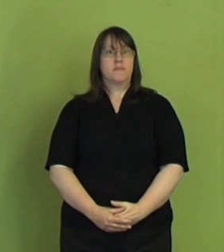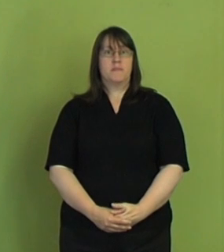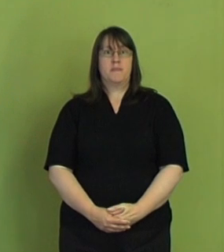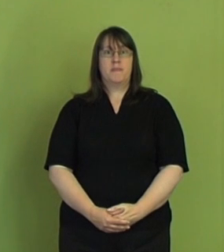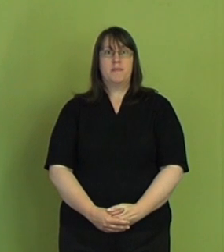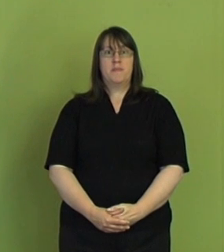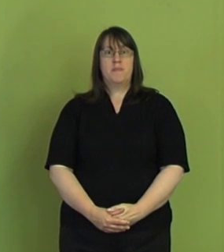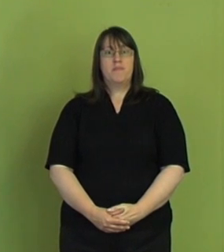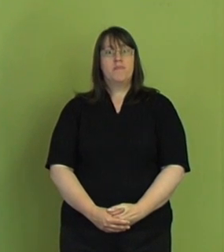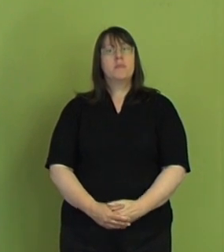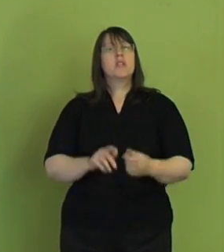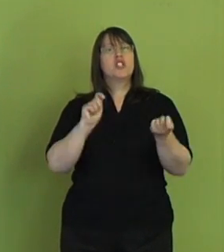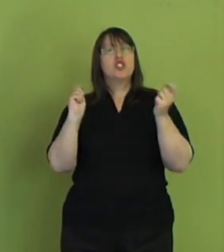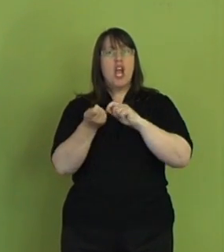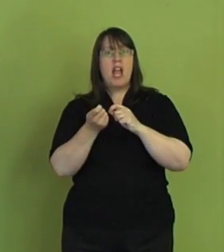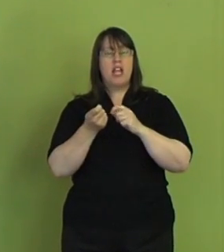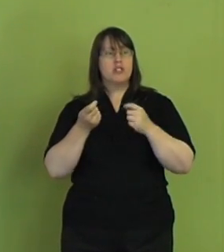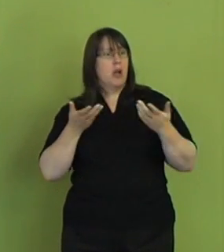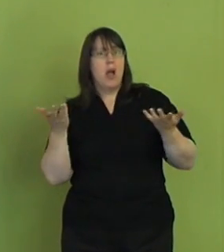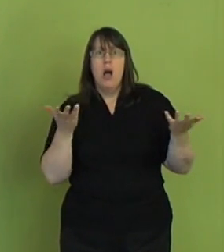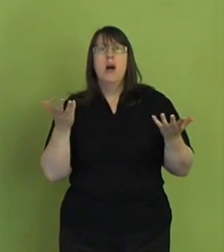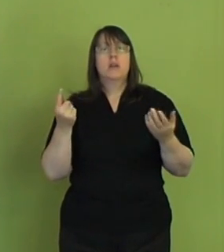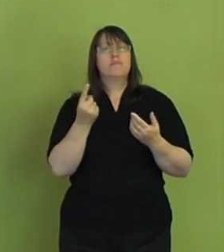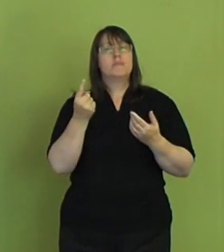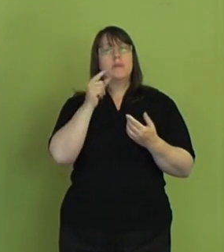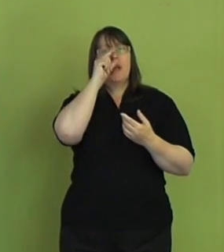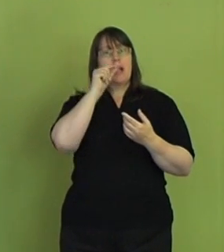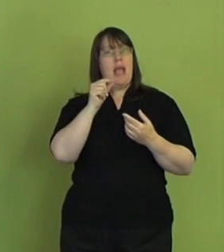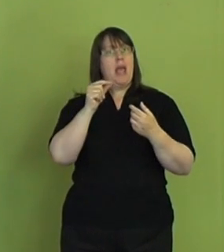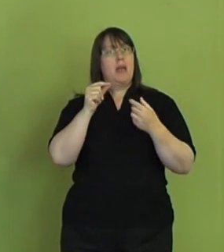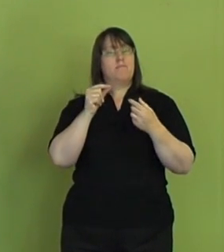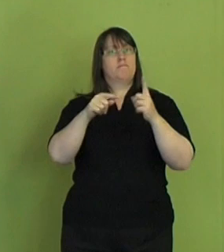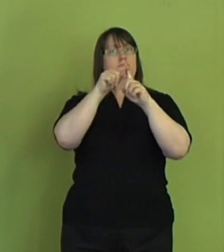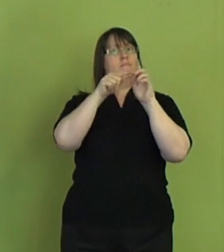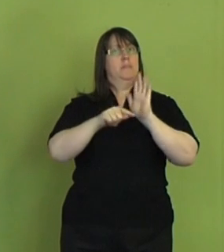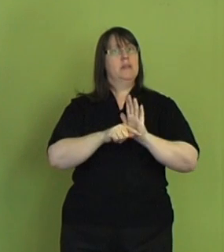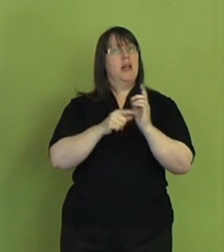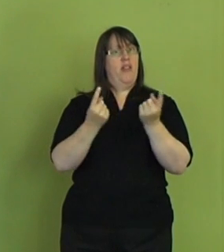So change and loss has potential for both loss and gain.